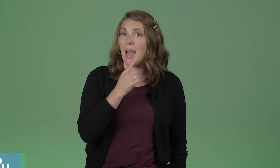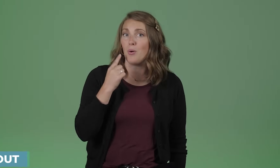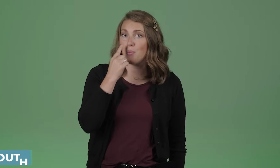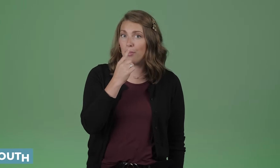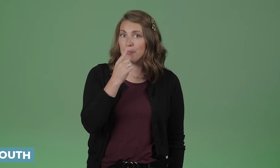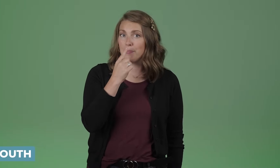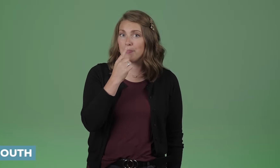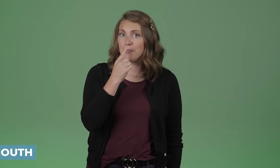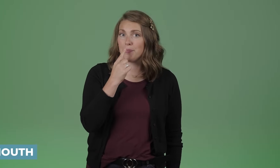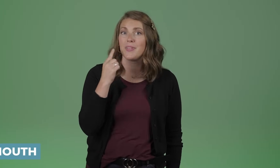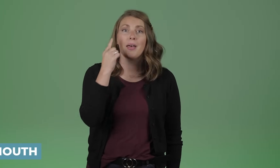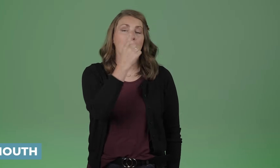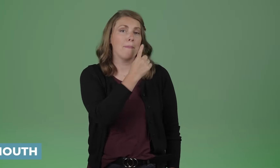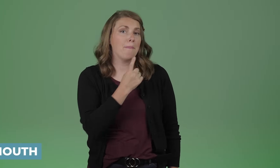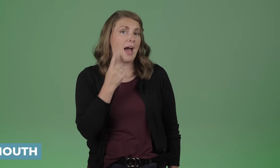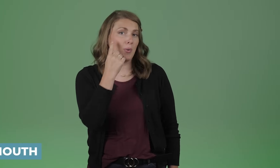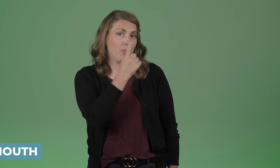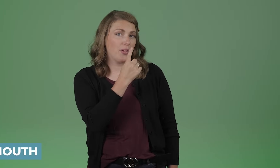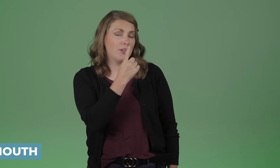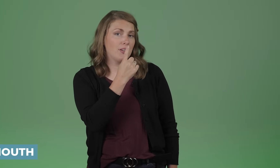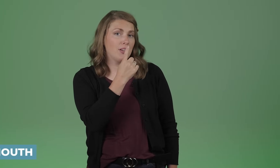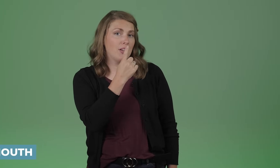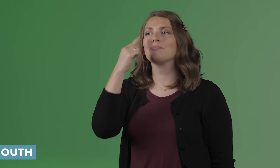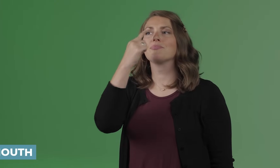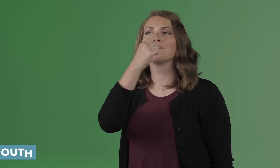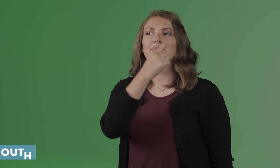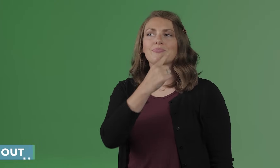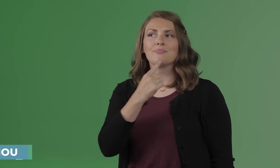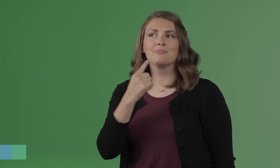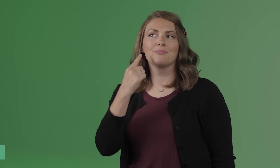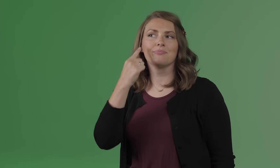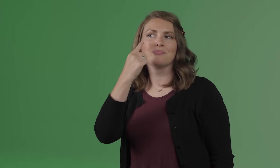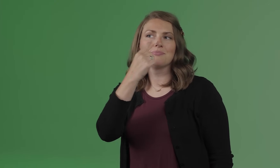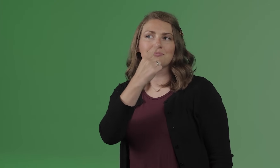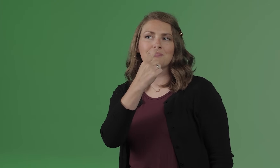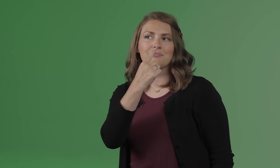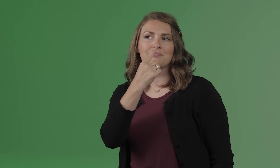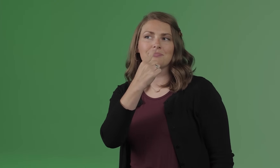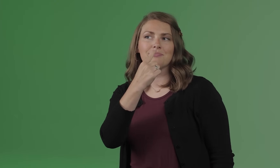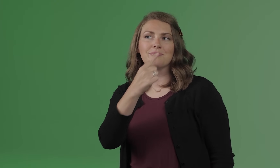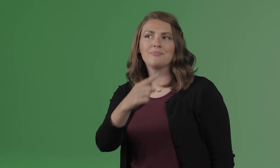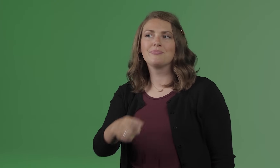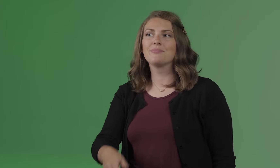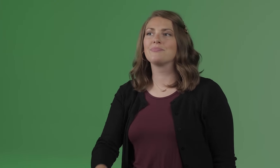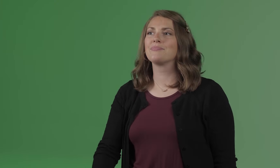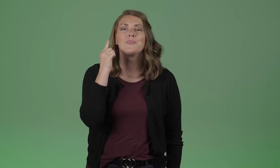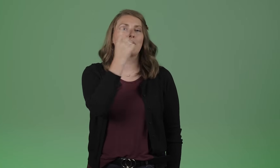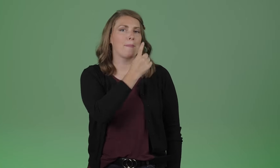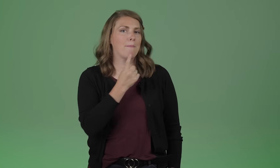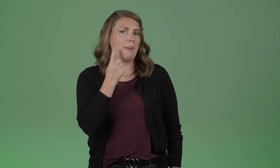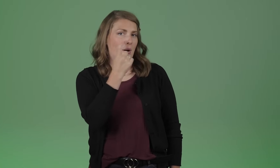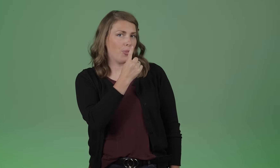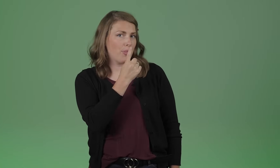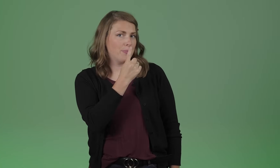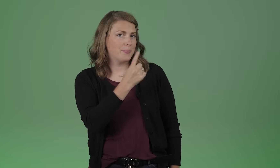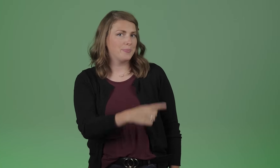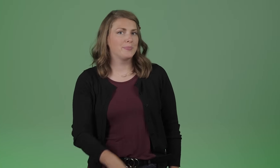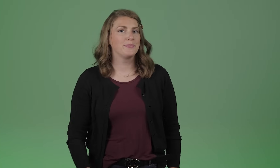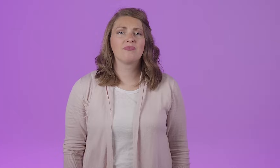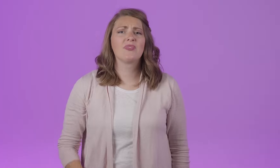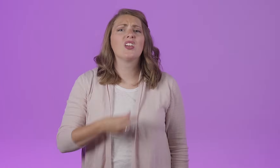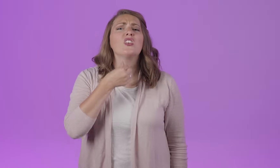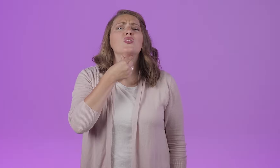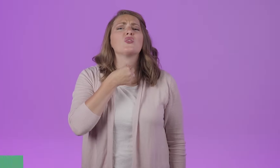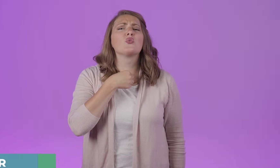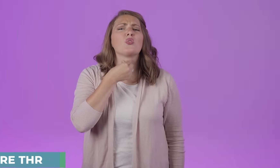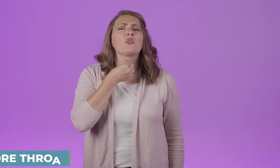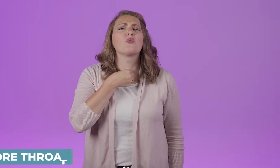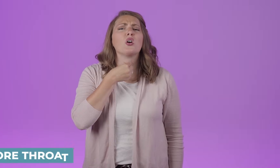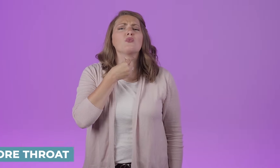'Mouth, mouth,' you just use your index finger to circle the mouth 'mouth.' 'Sore throat,